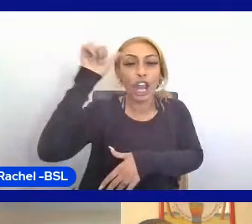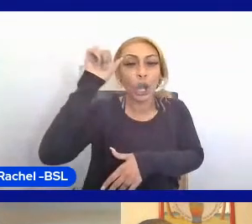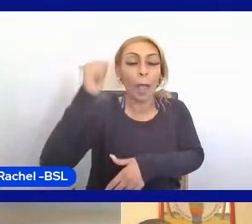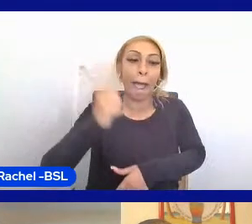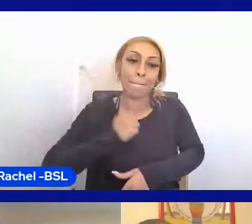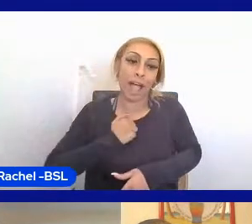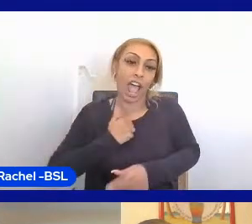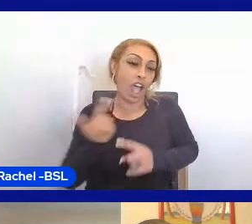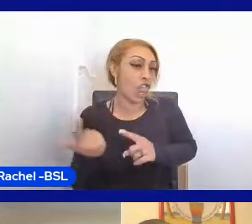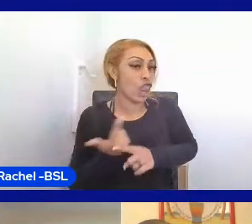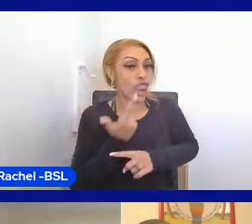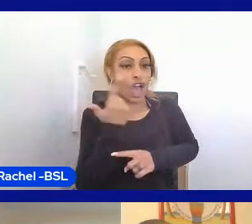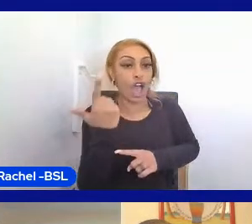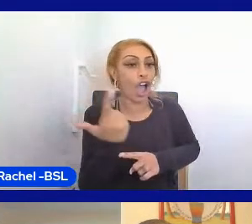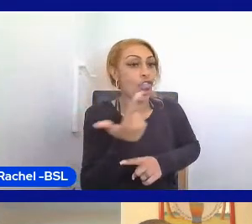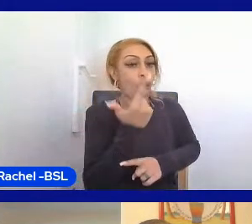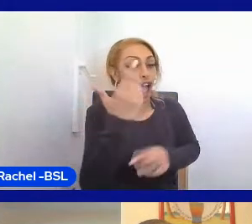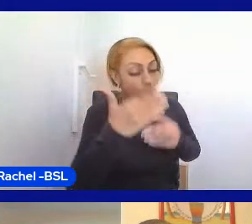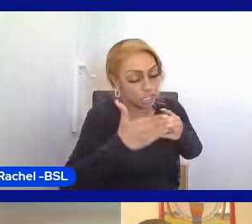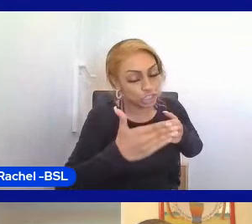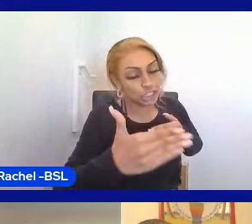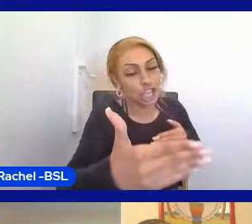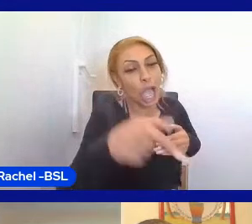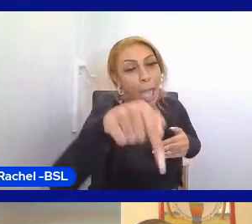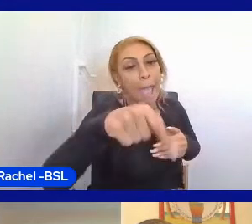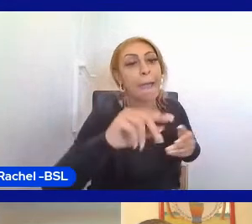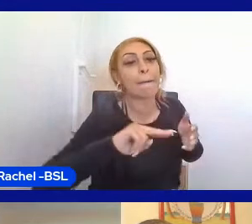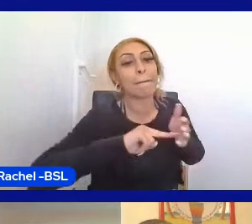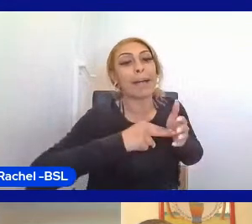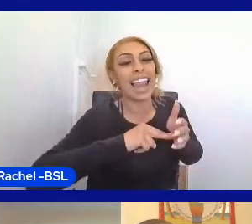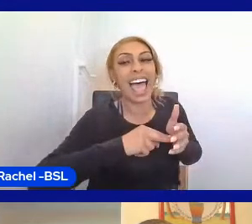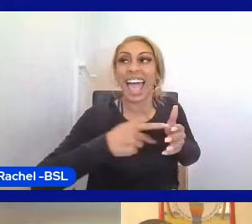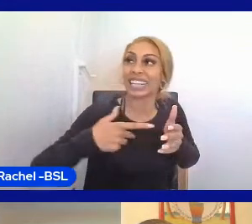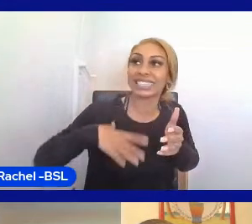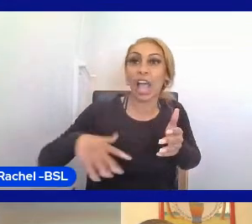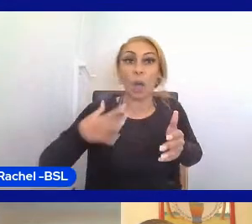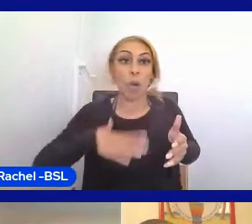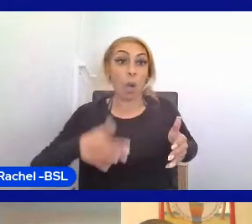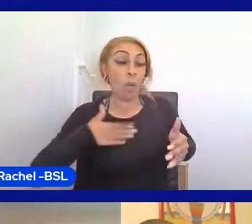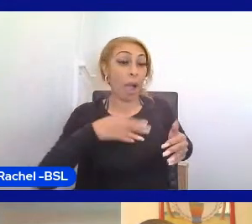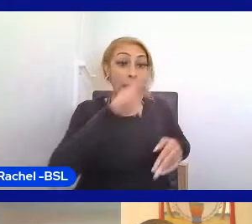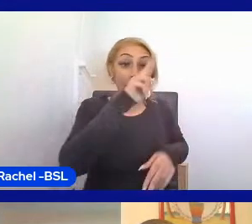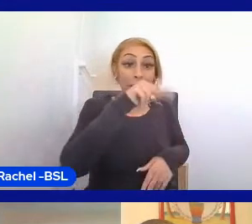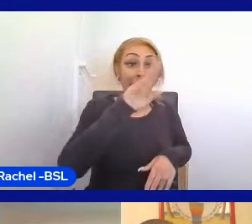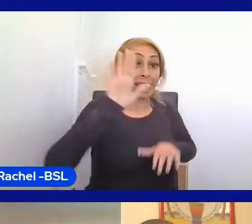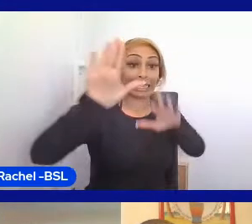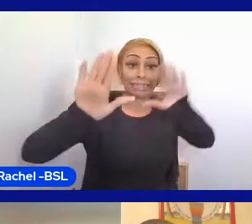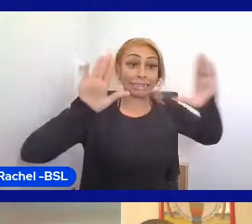as we have been working together for about five years. They obviously knew what my long-term plans were